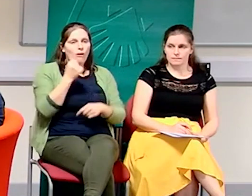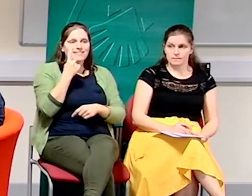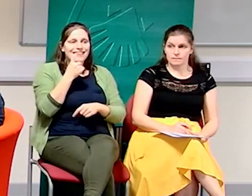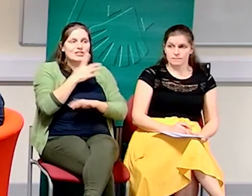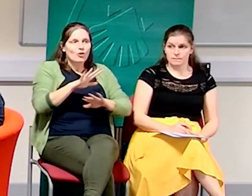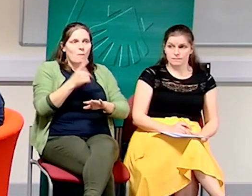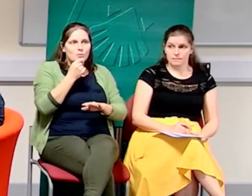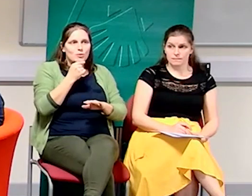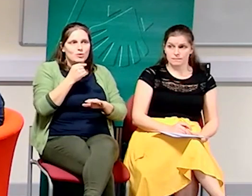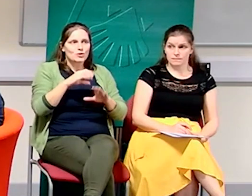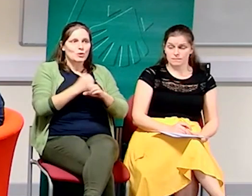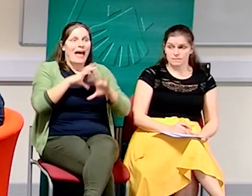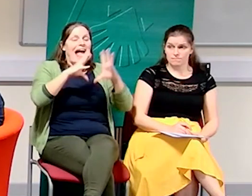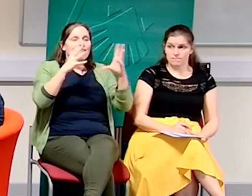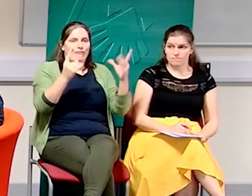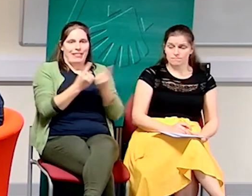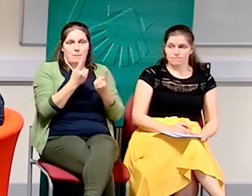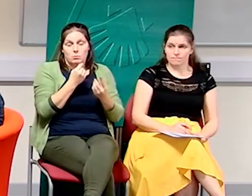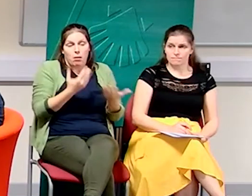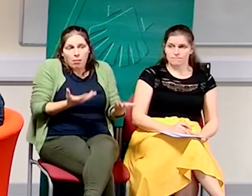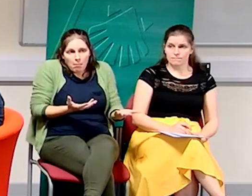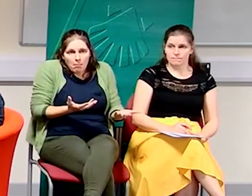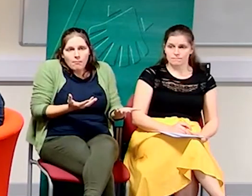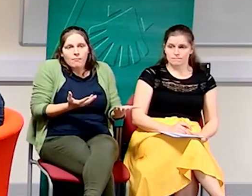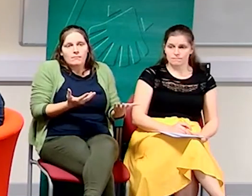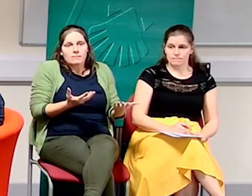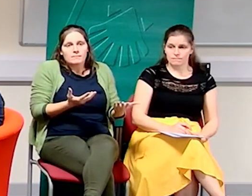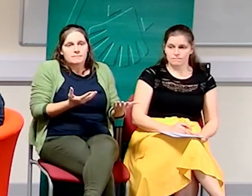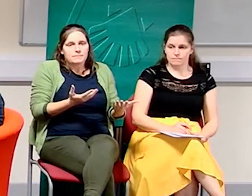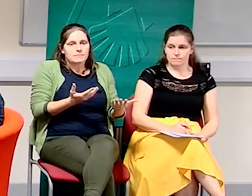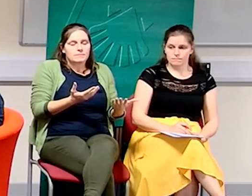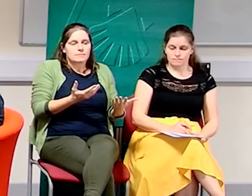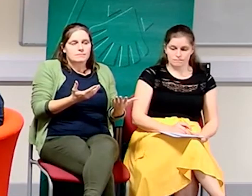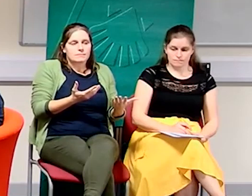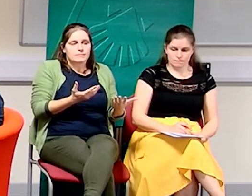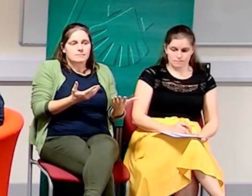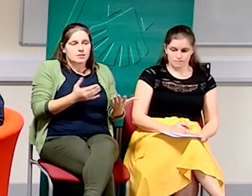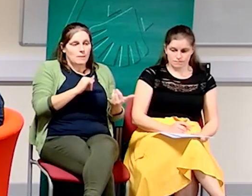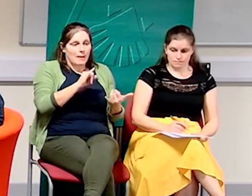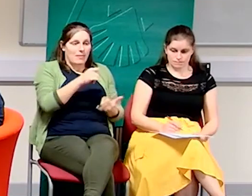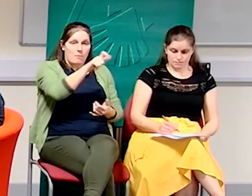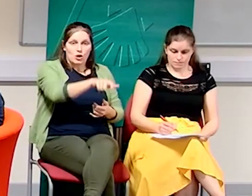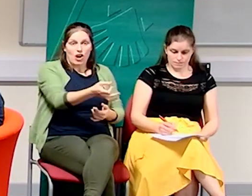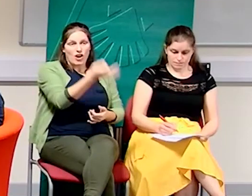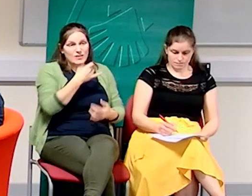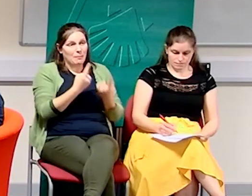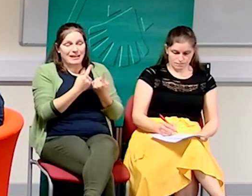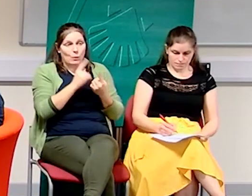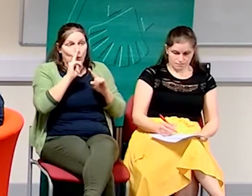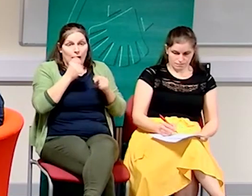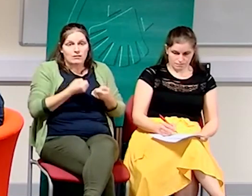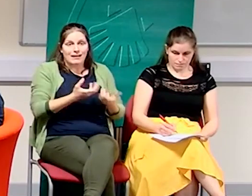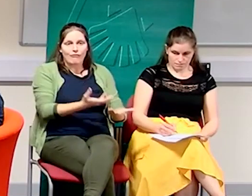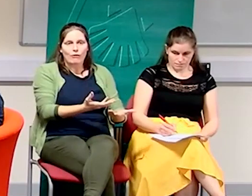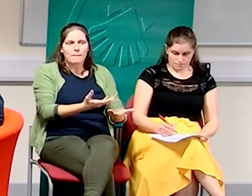in place what um the learner the individual with SEND may ask for but um that's the the